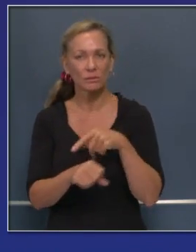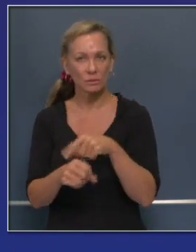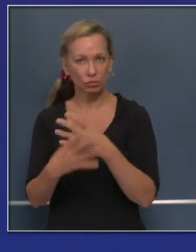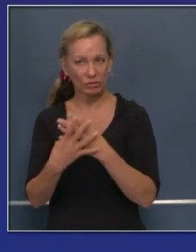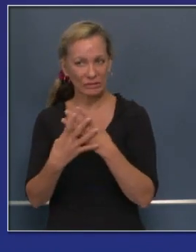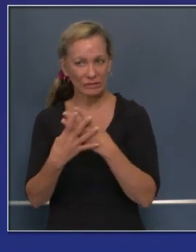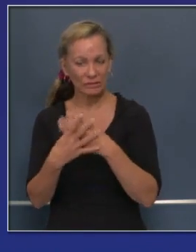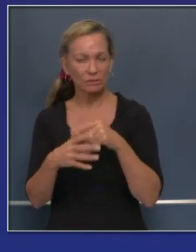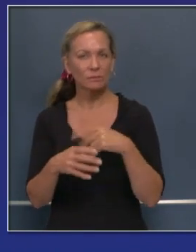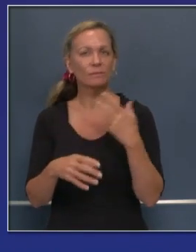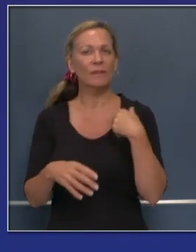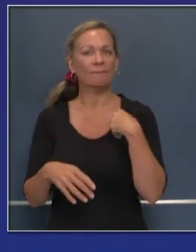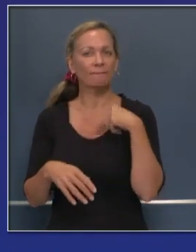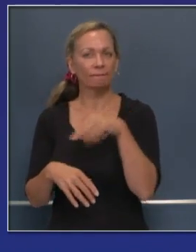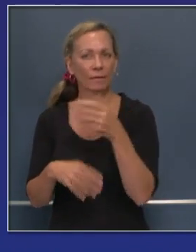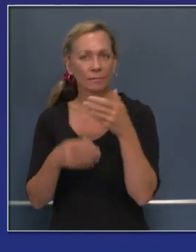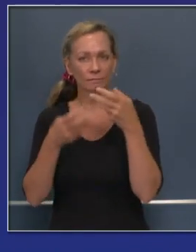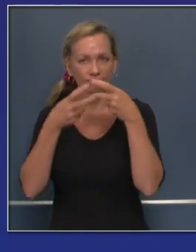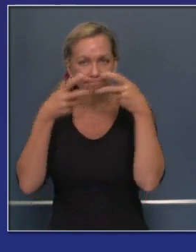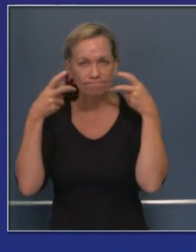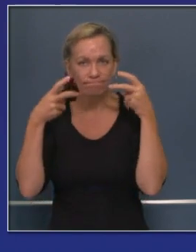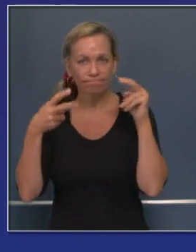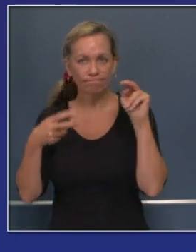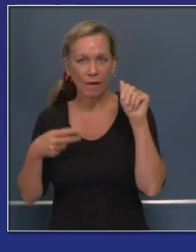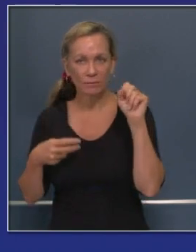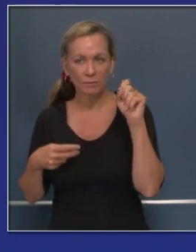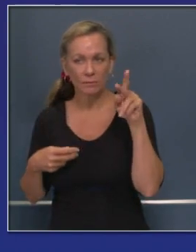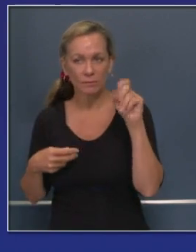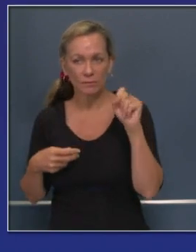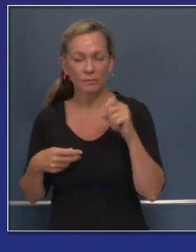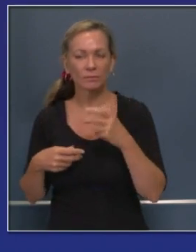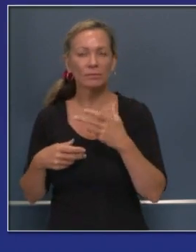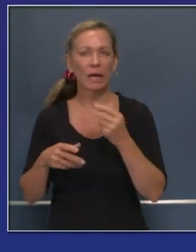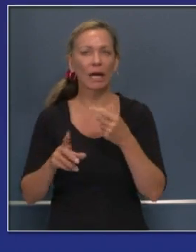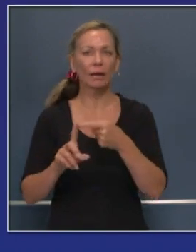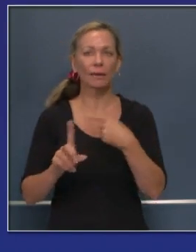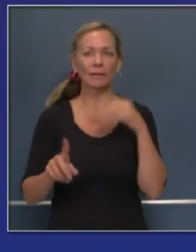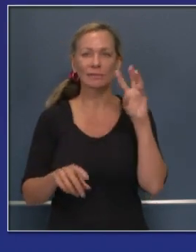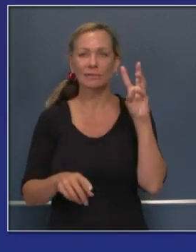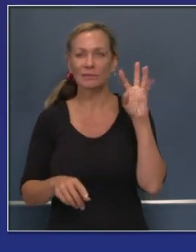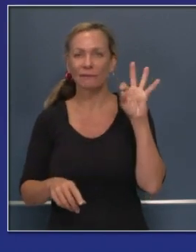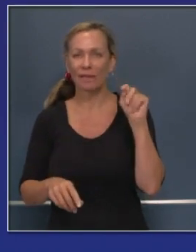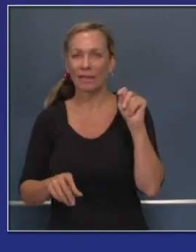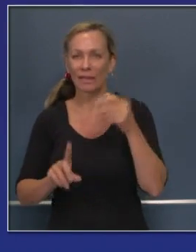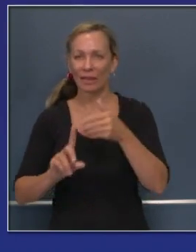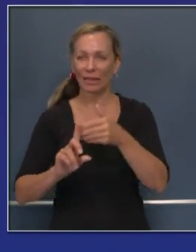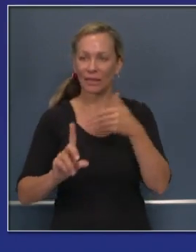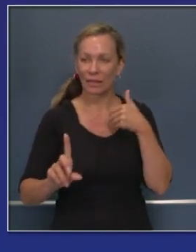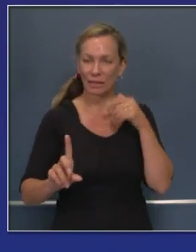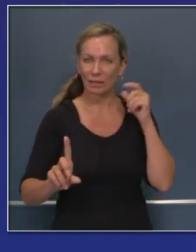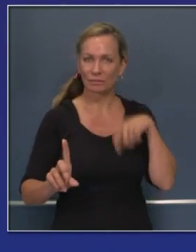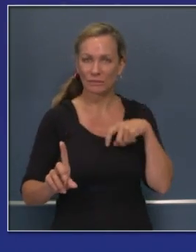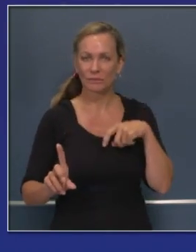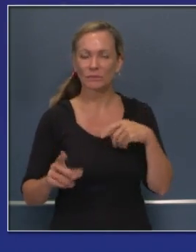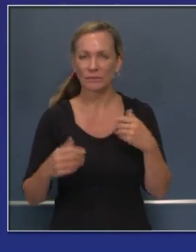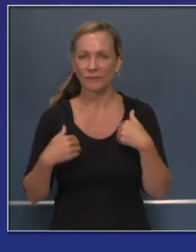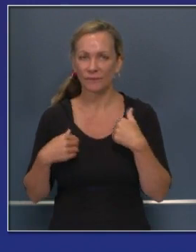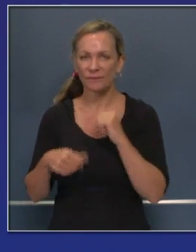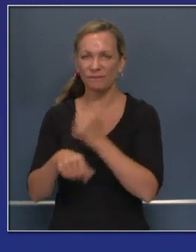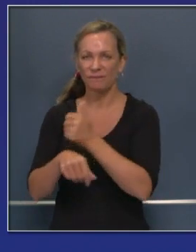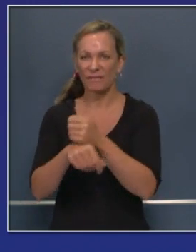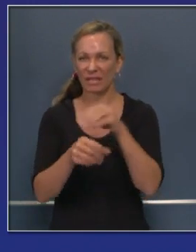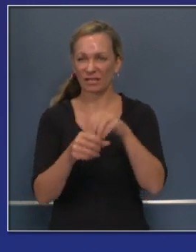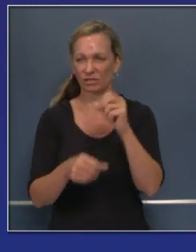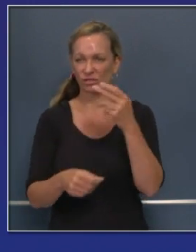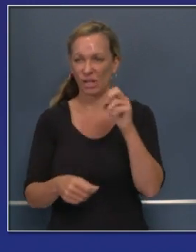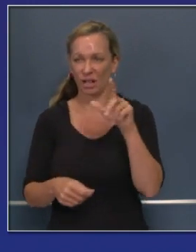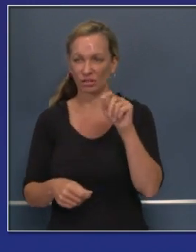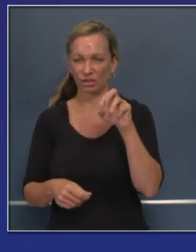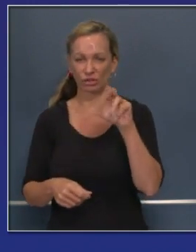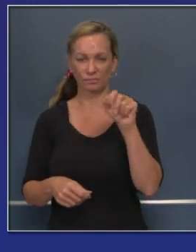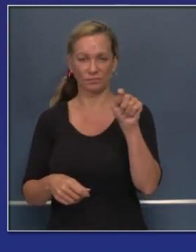OUR SYSTEM IS PART IN PARCEL OF THE EVACUATION PROTOCOLS.